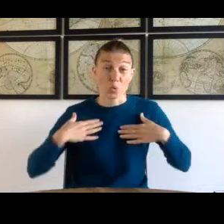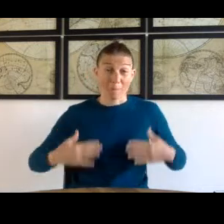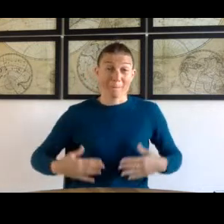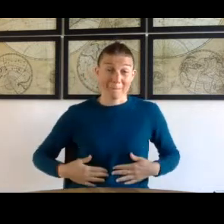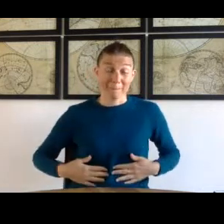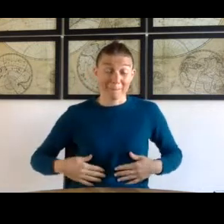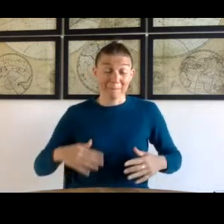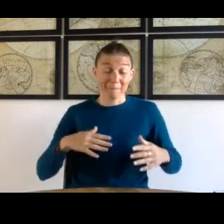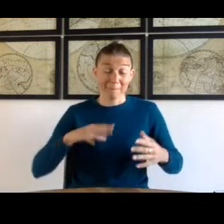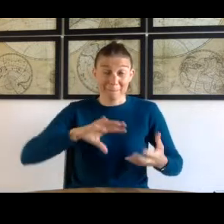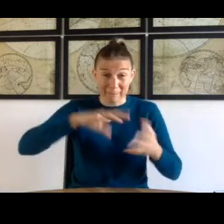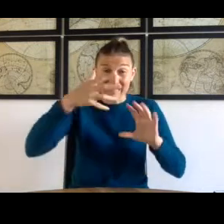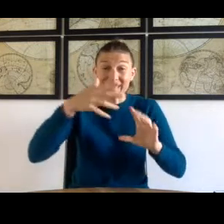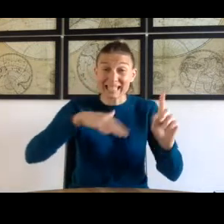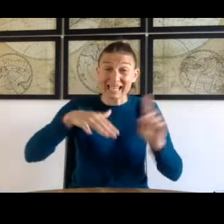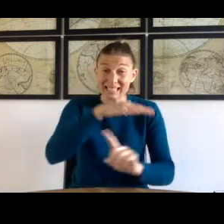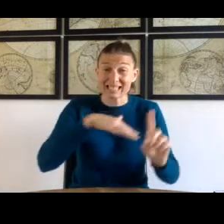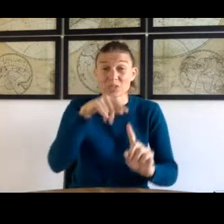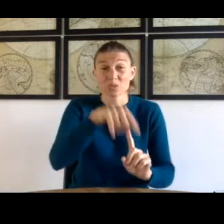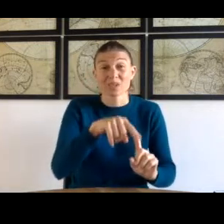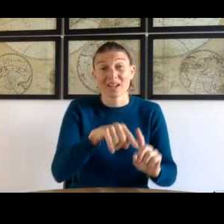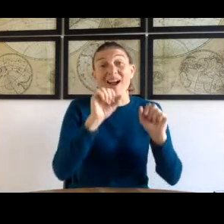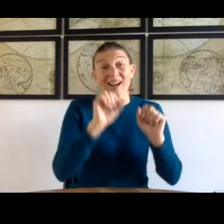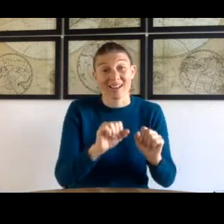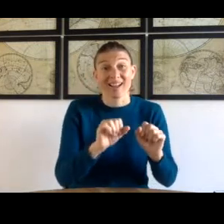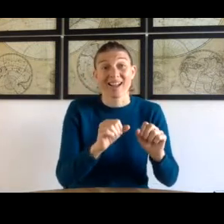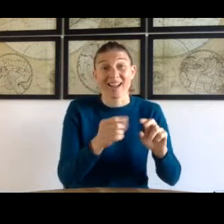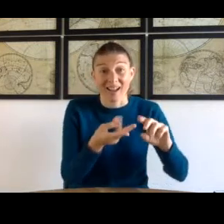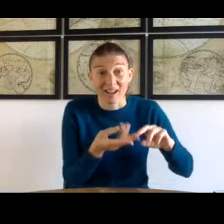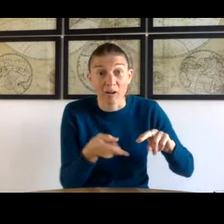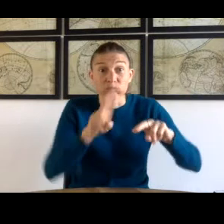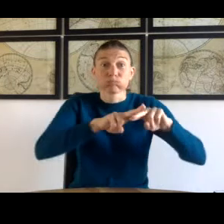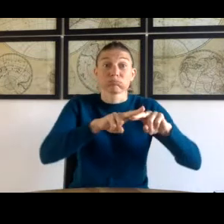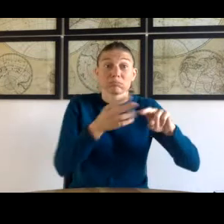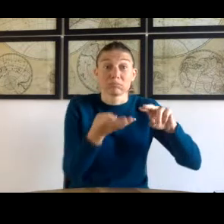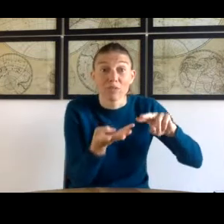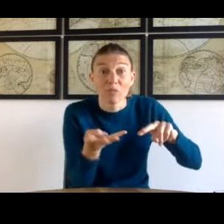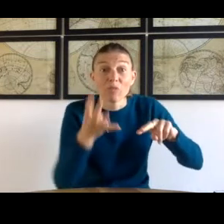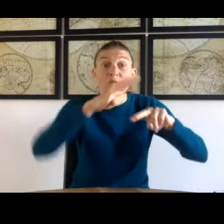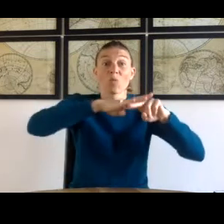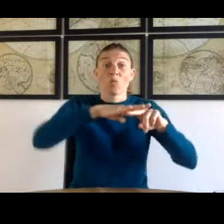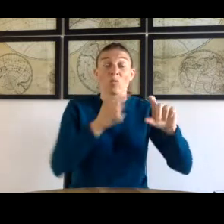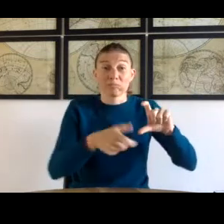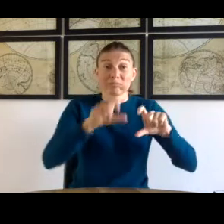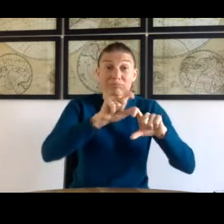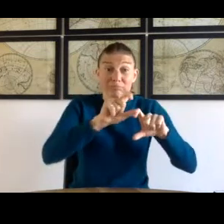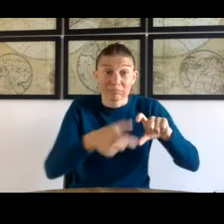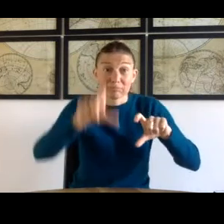Two to four times mortality rate is higher in humanitarian context.